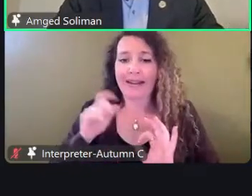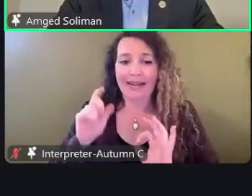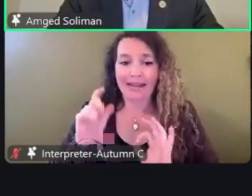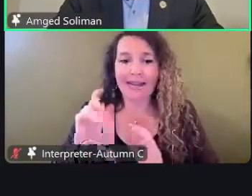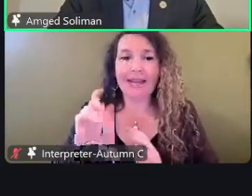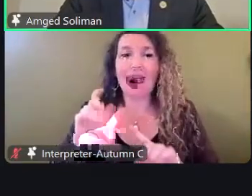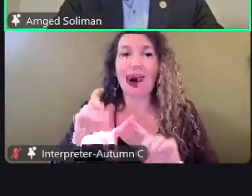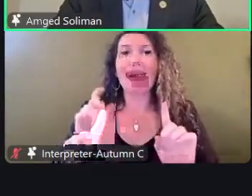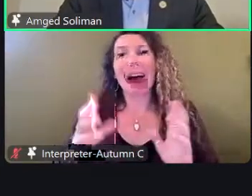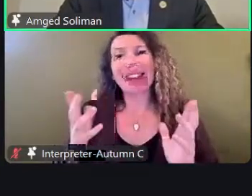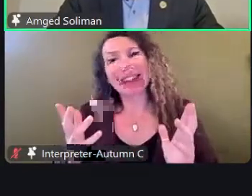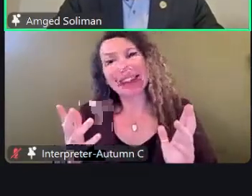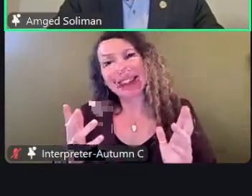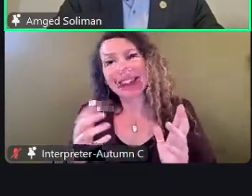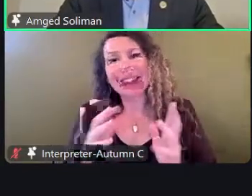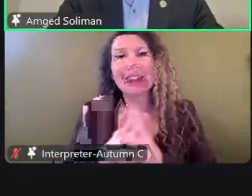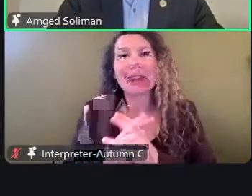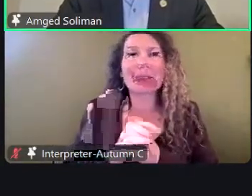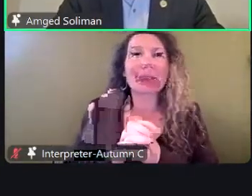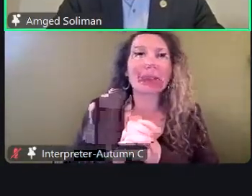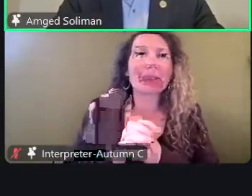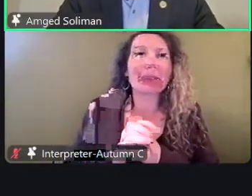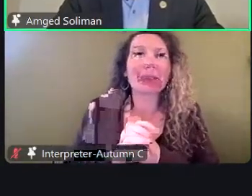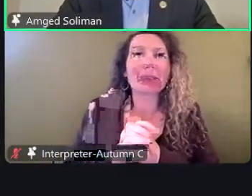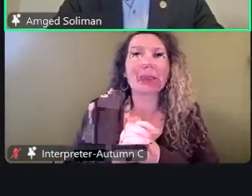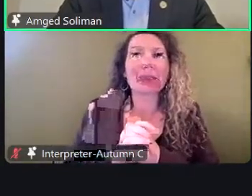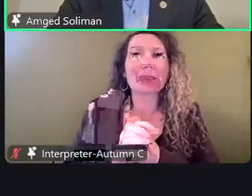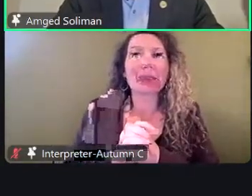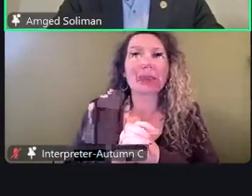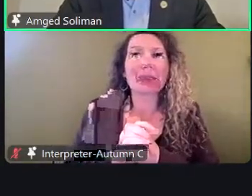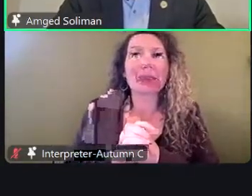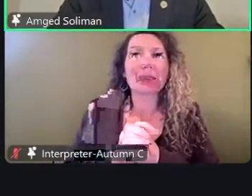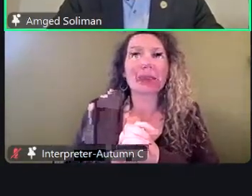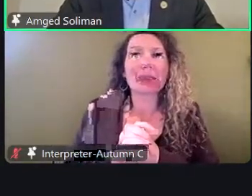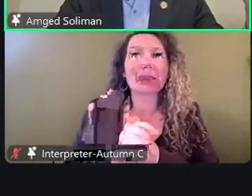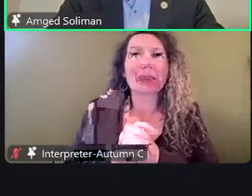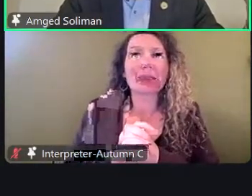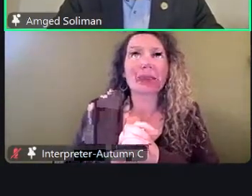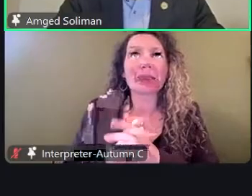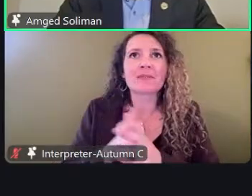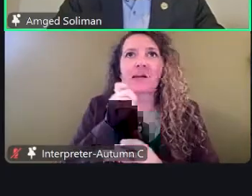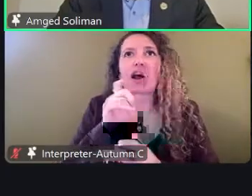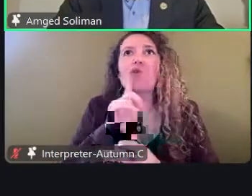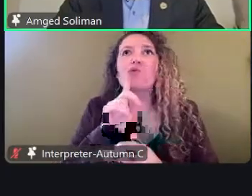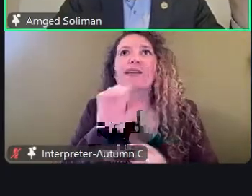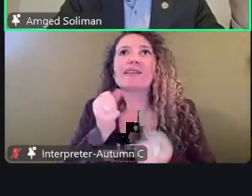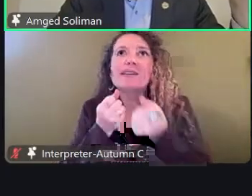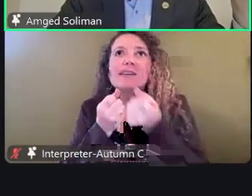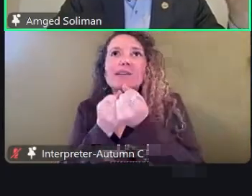they stopped short of of sort of getting behind uh a specific national standard. Uh and that's